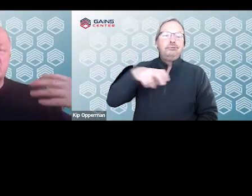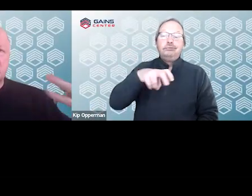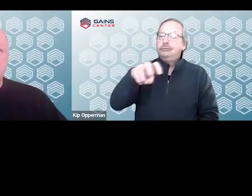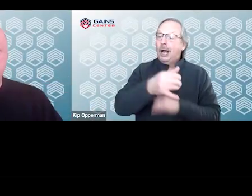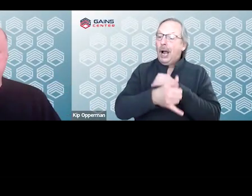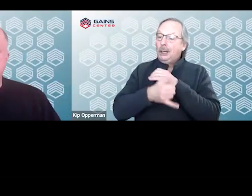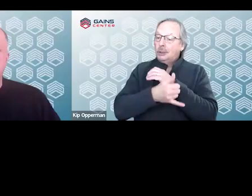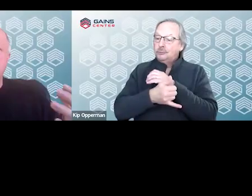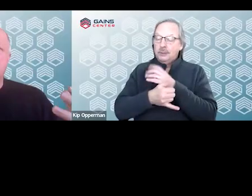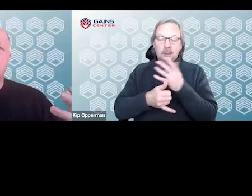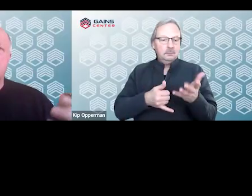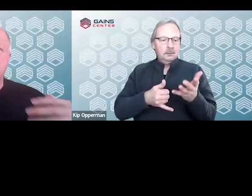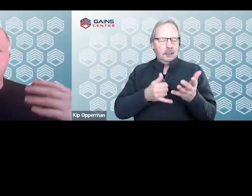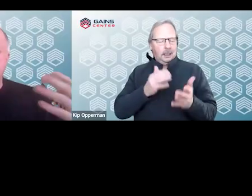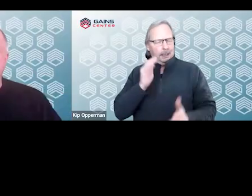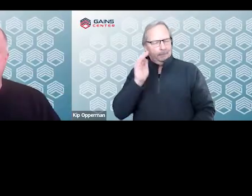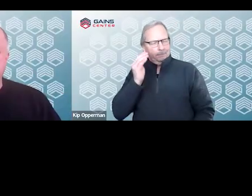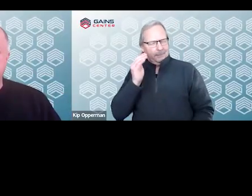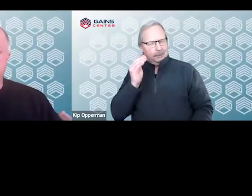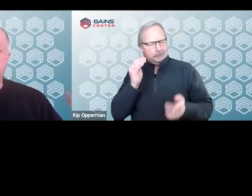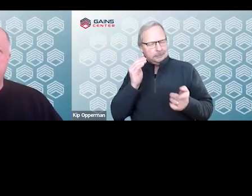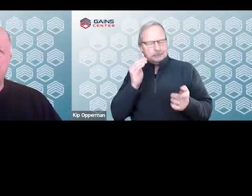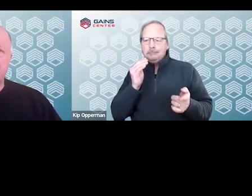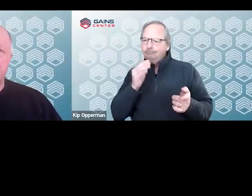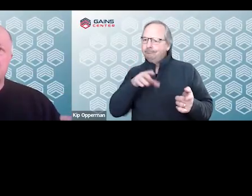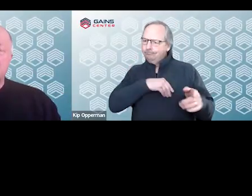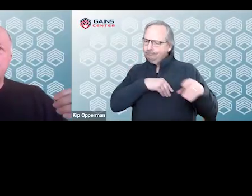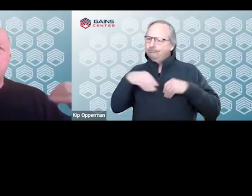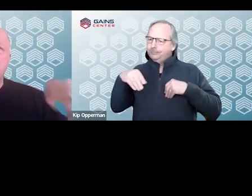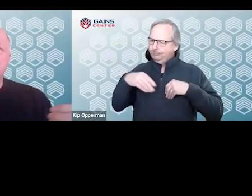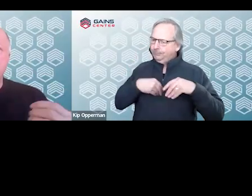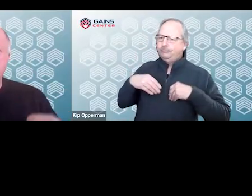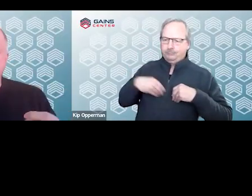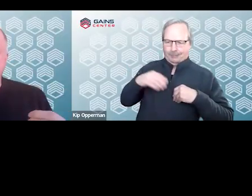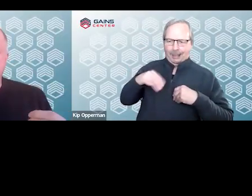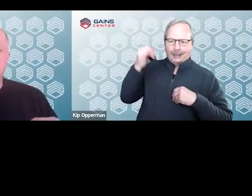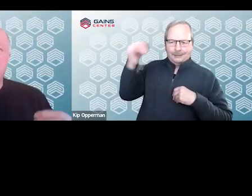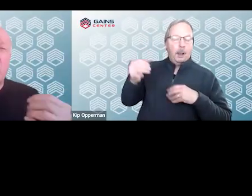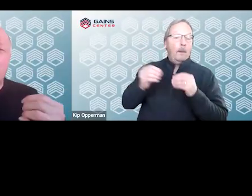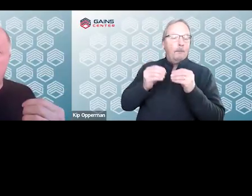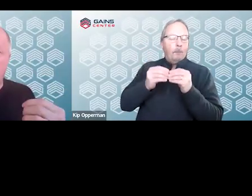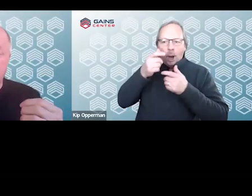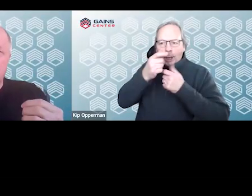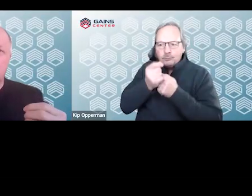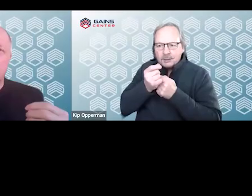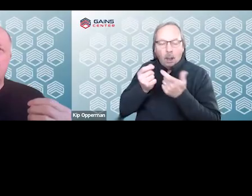it certainly appears that there's a much greater acceptance of the idea. People are much more interested in what works